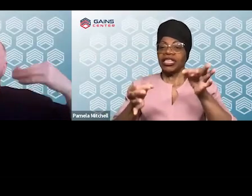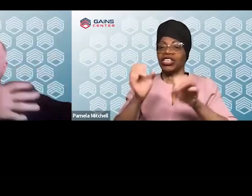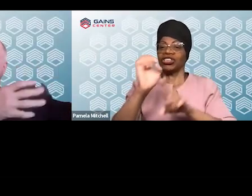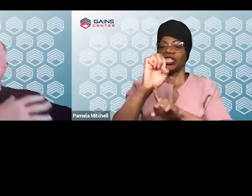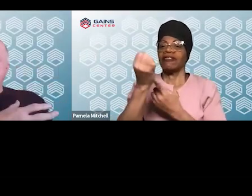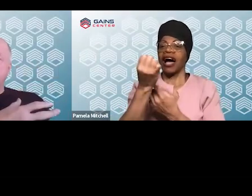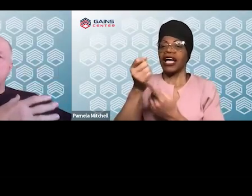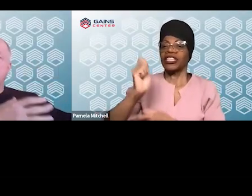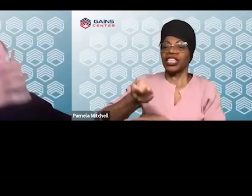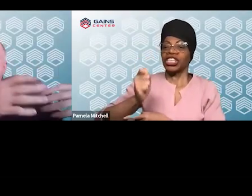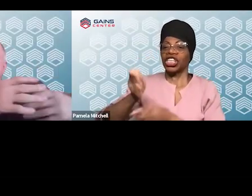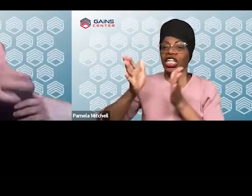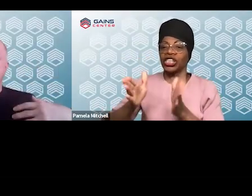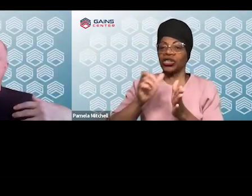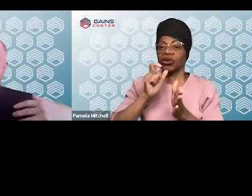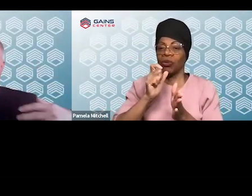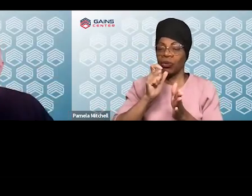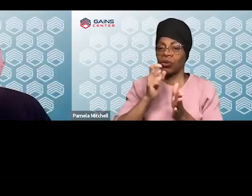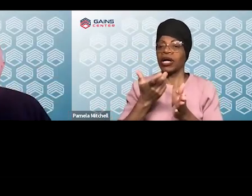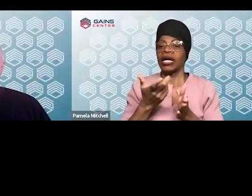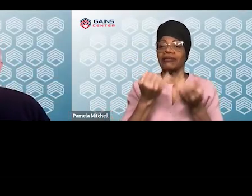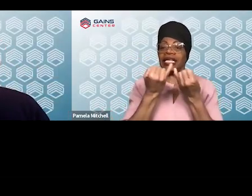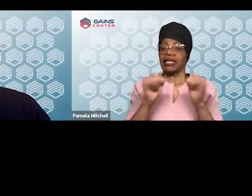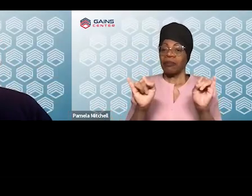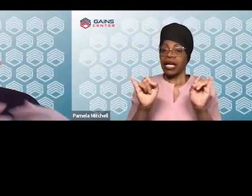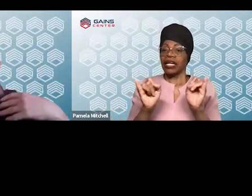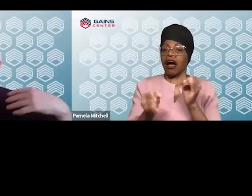with it being independent of the rest of the treatment court